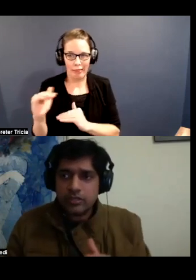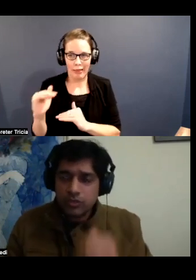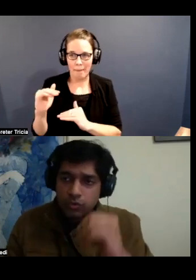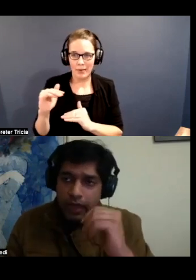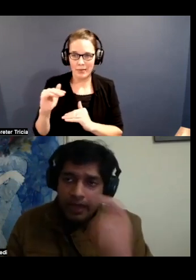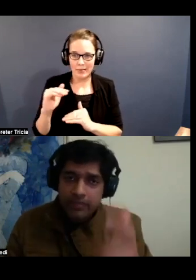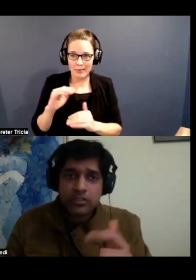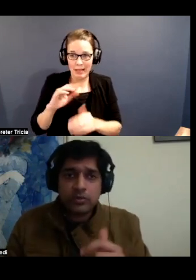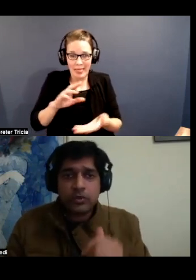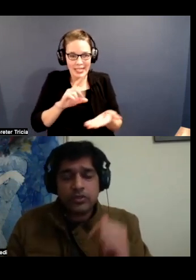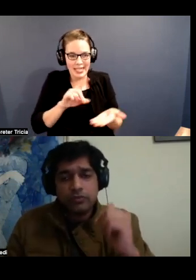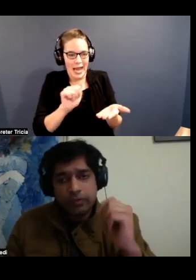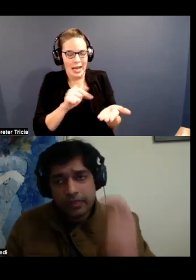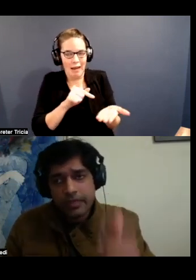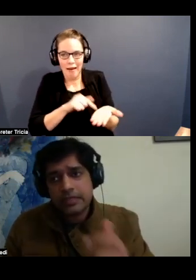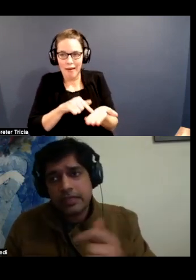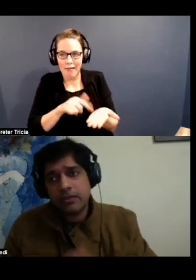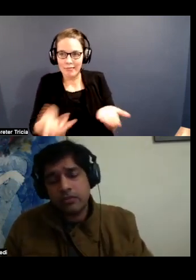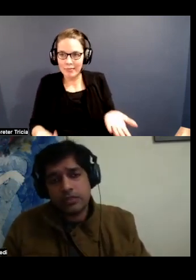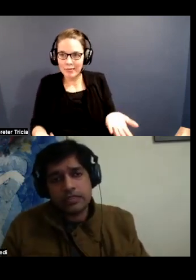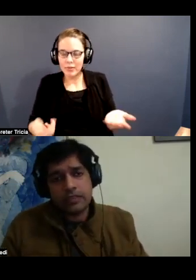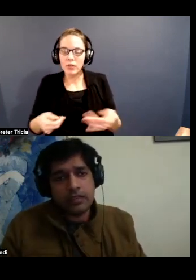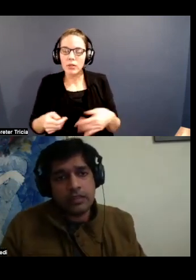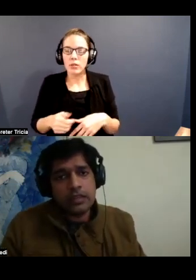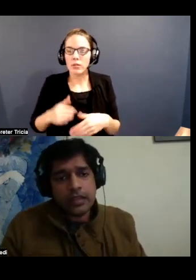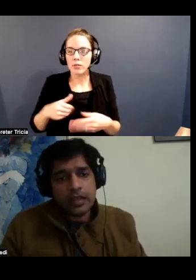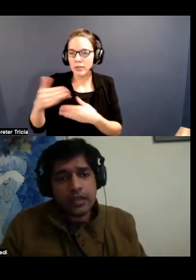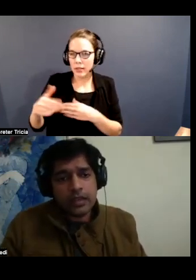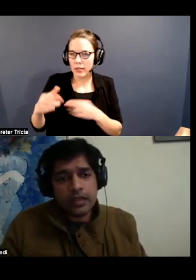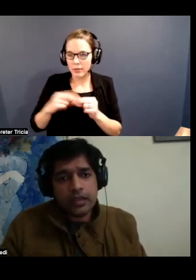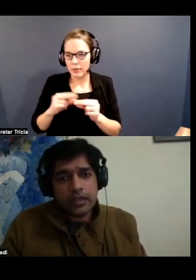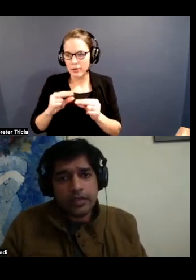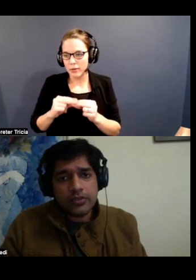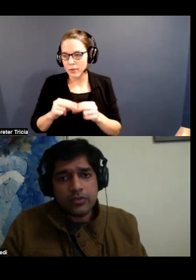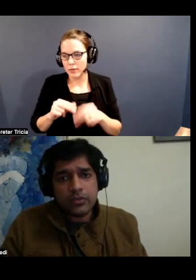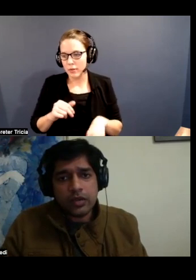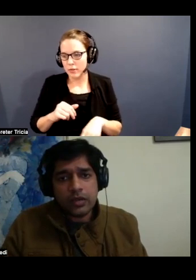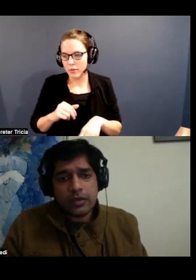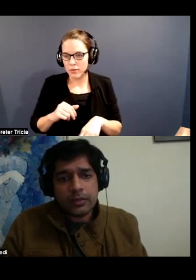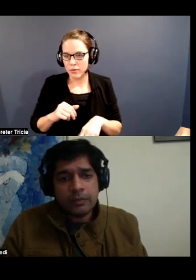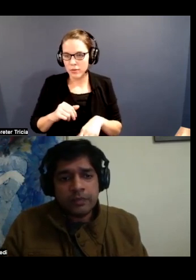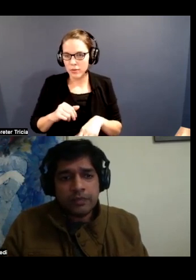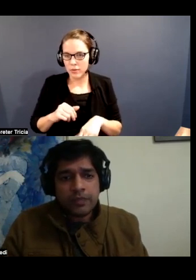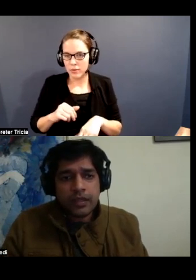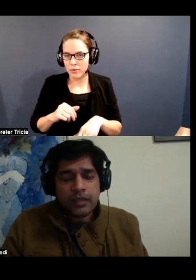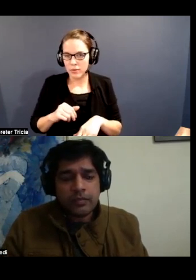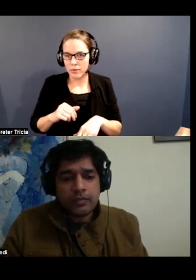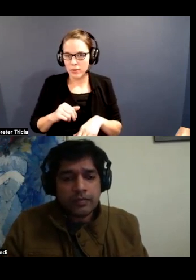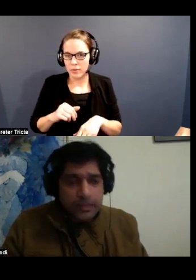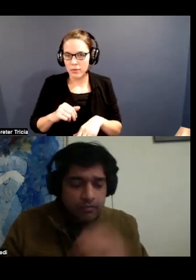So to answer that question for the next slide onwards, I will get to that.